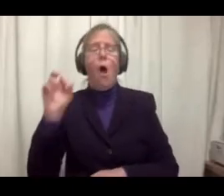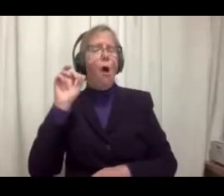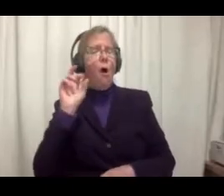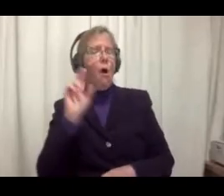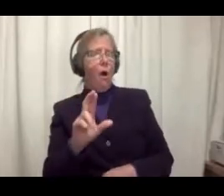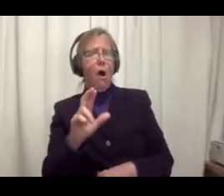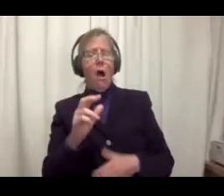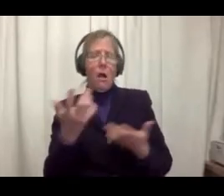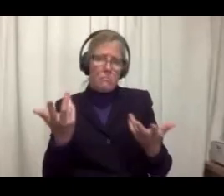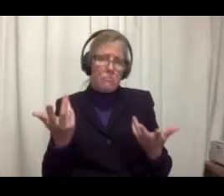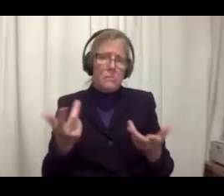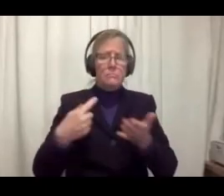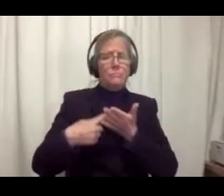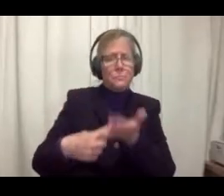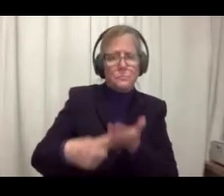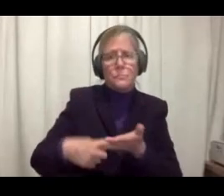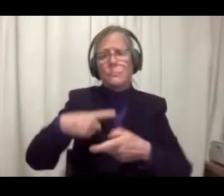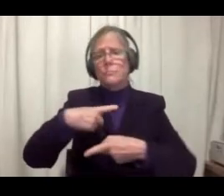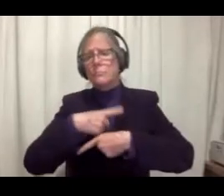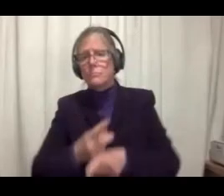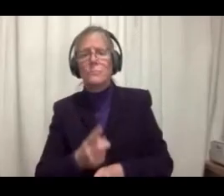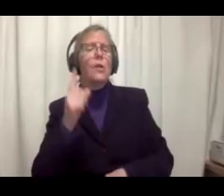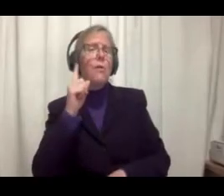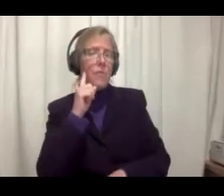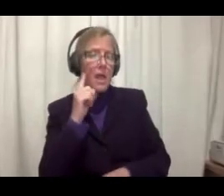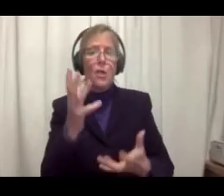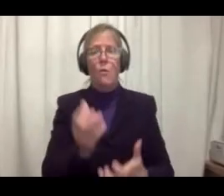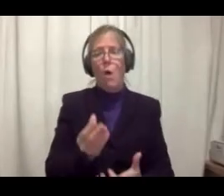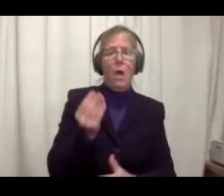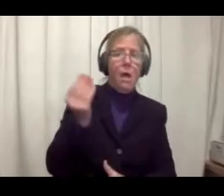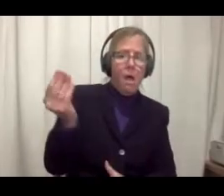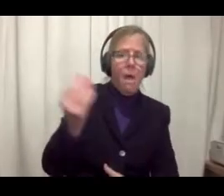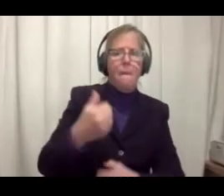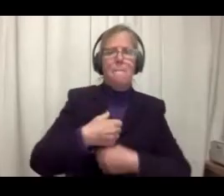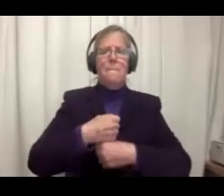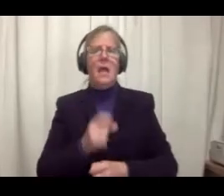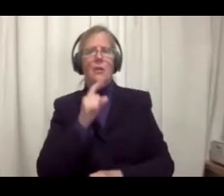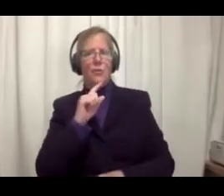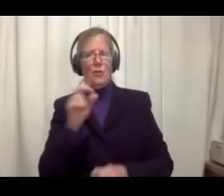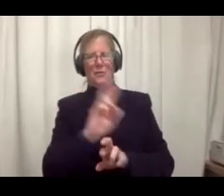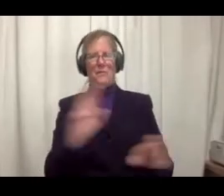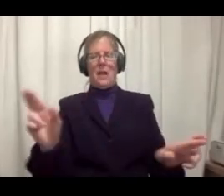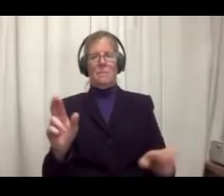submitting to help make sure it’s ready. You’re never on your own here. If you have